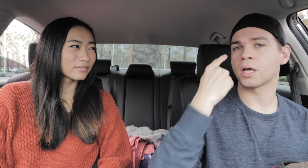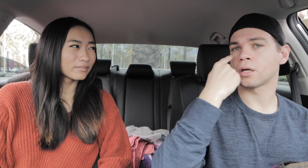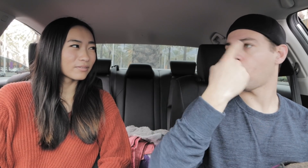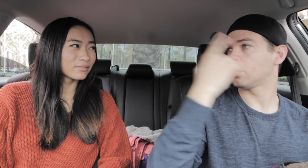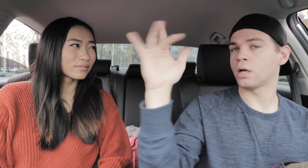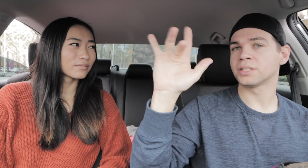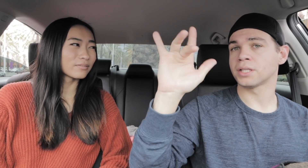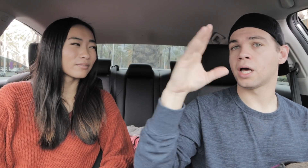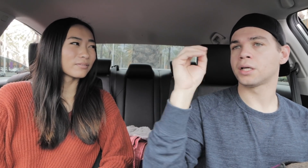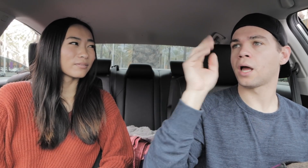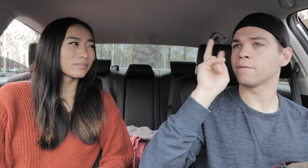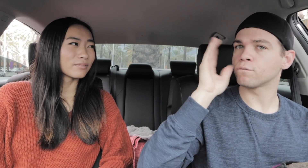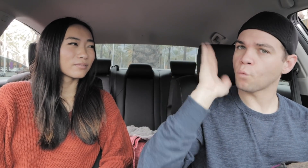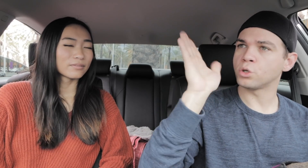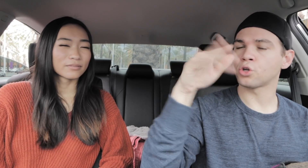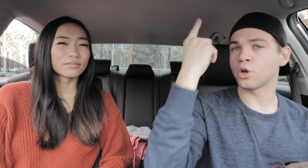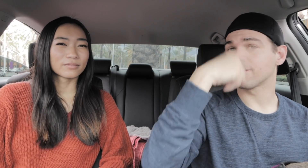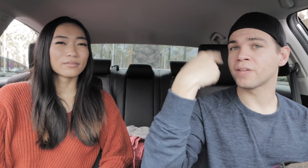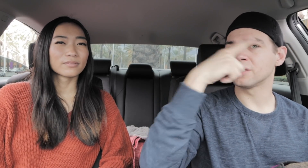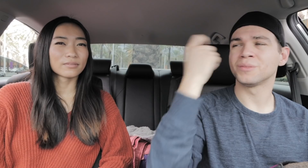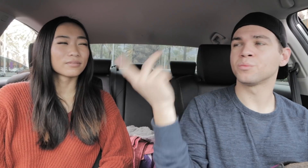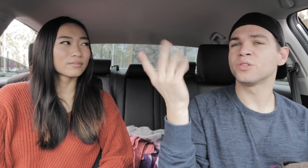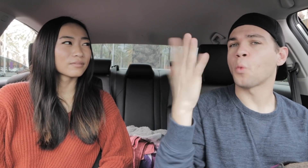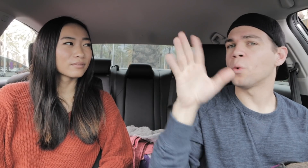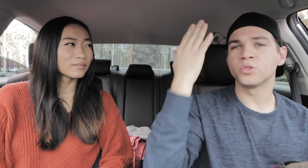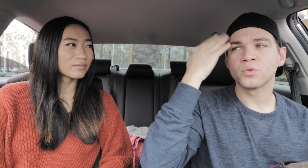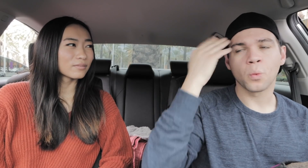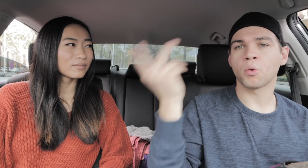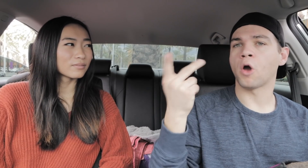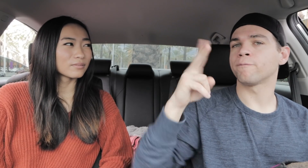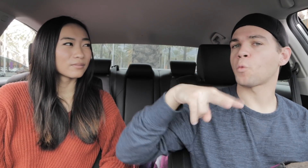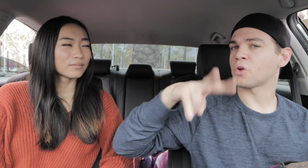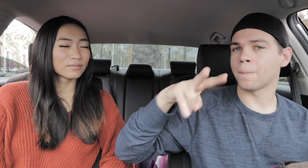we already know our vocabulary